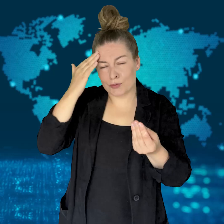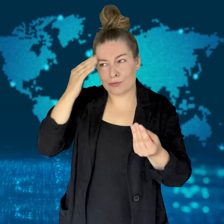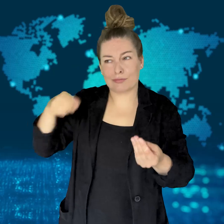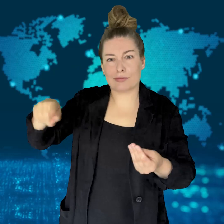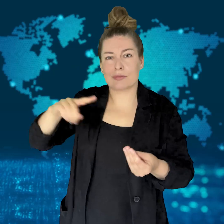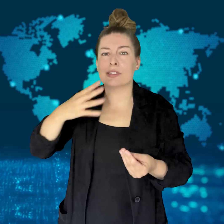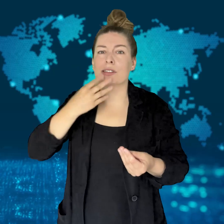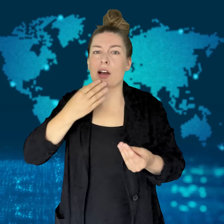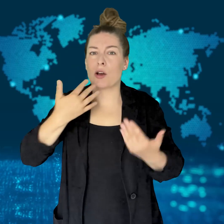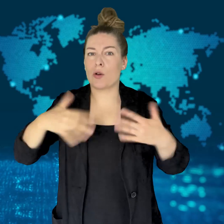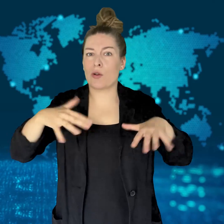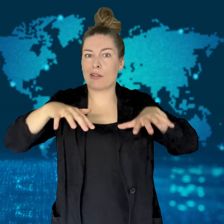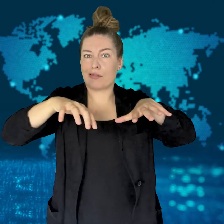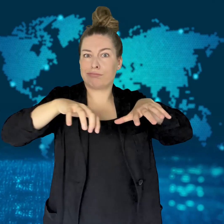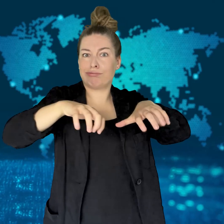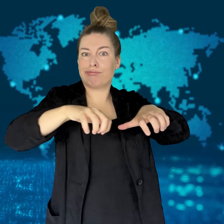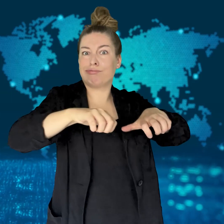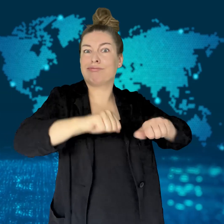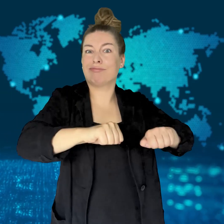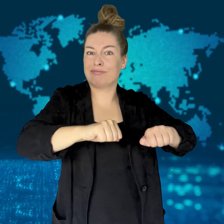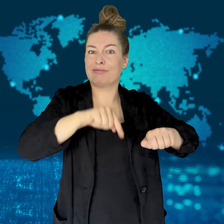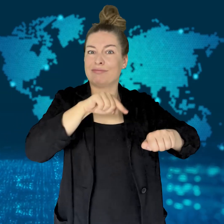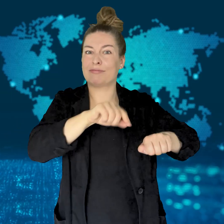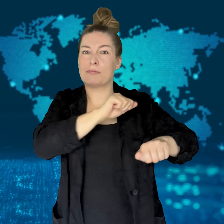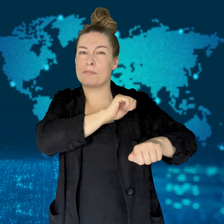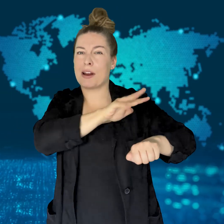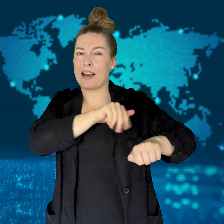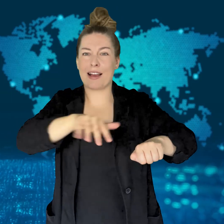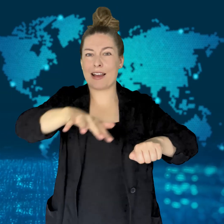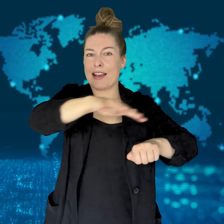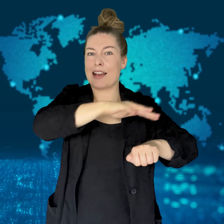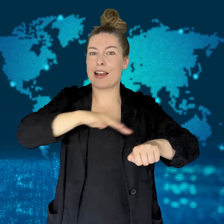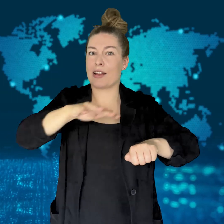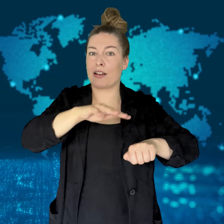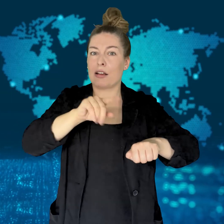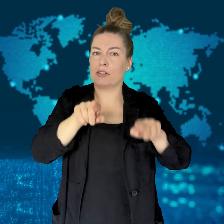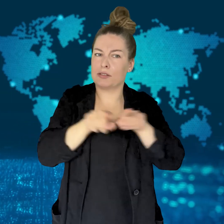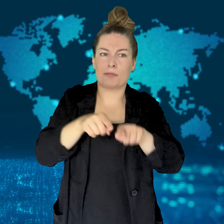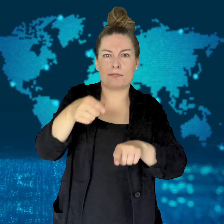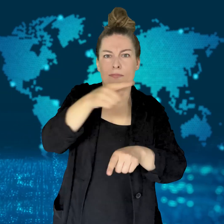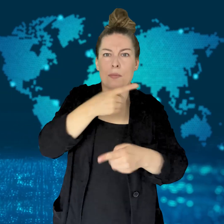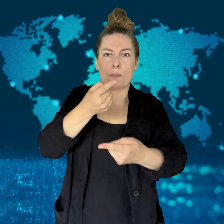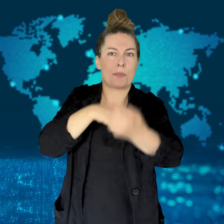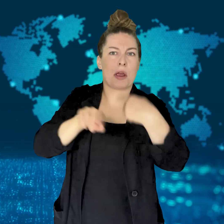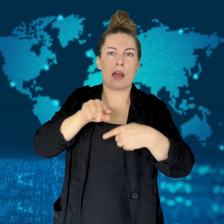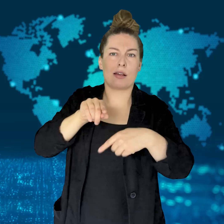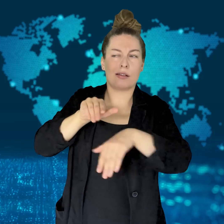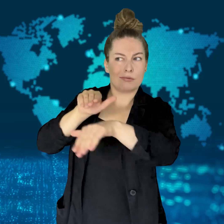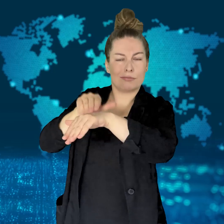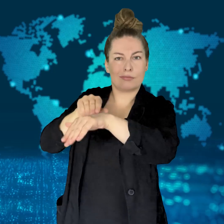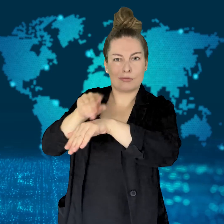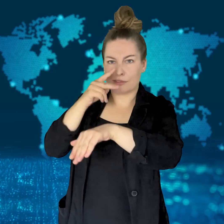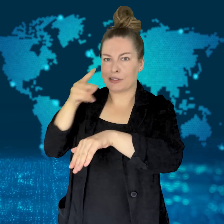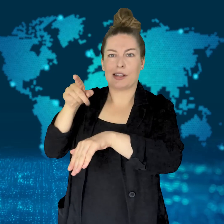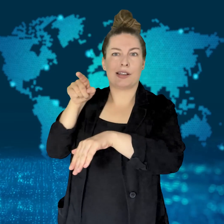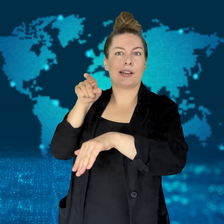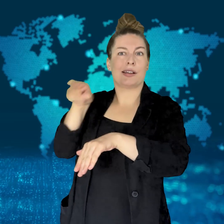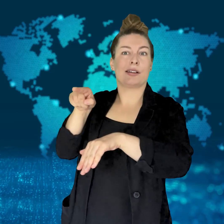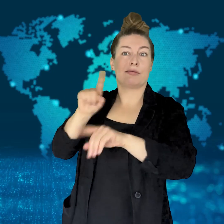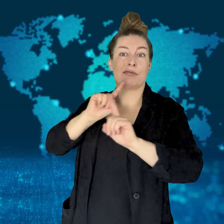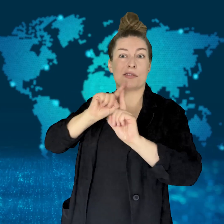According to the group, it was a "reaction" to Israel's occupation.